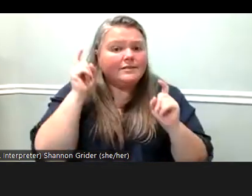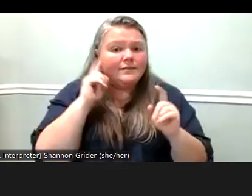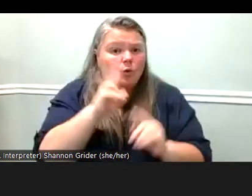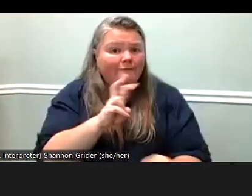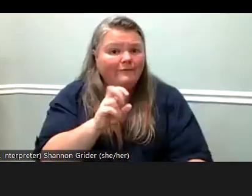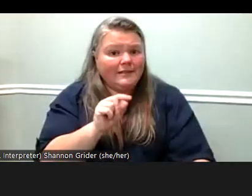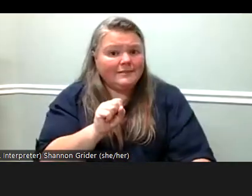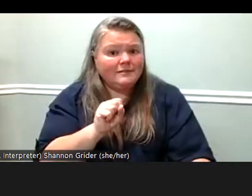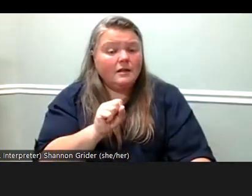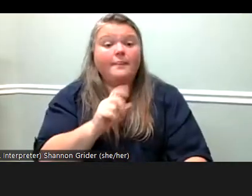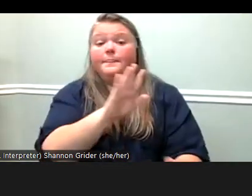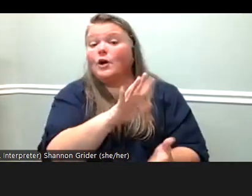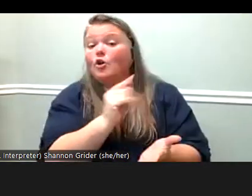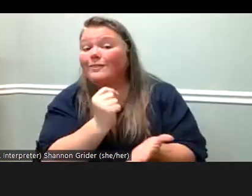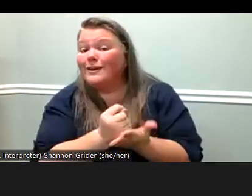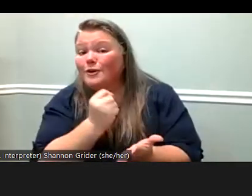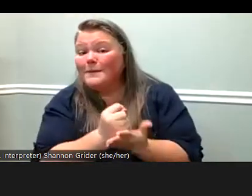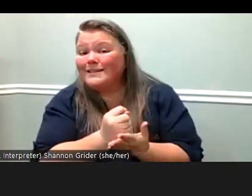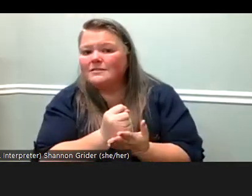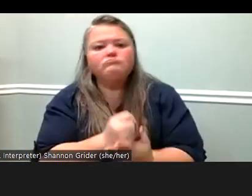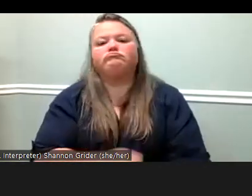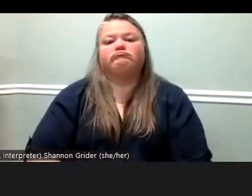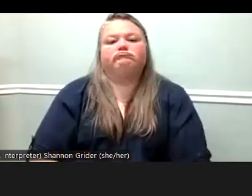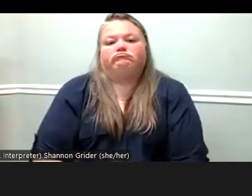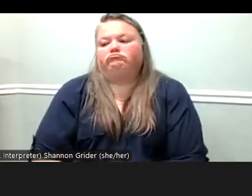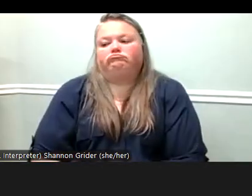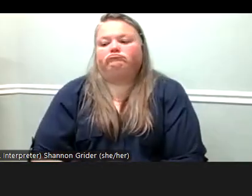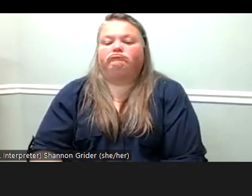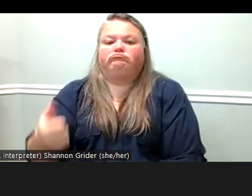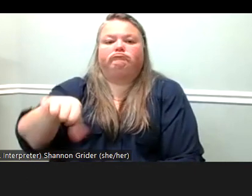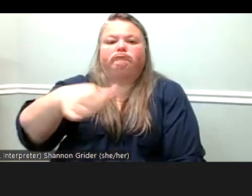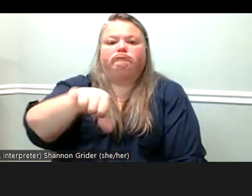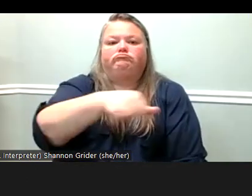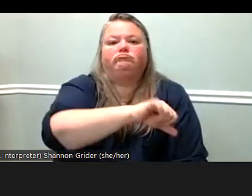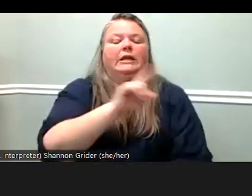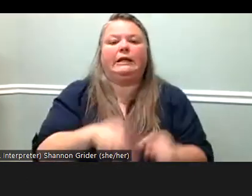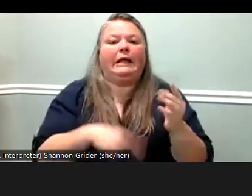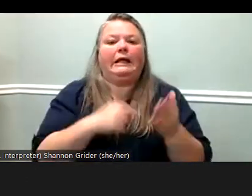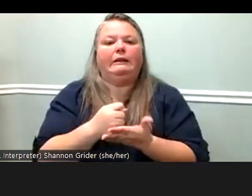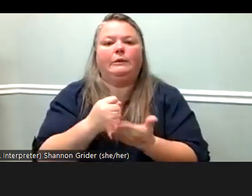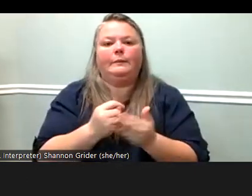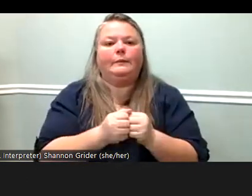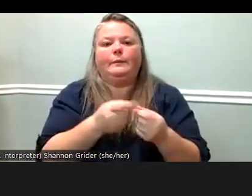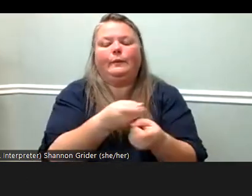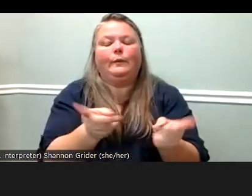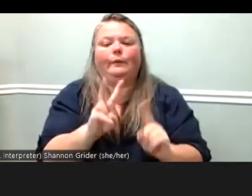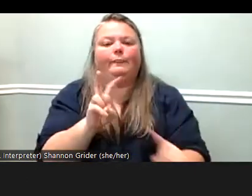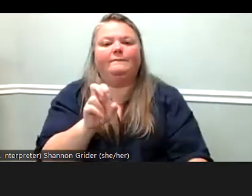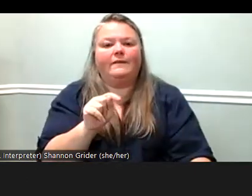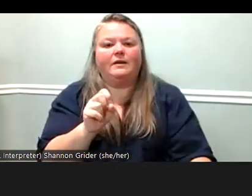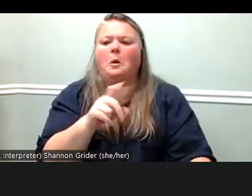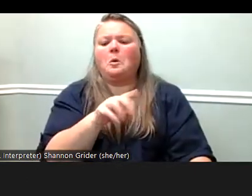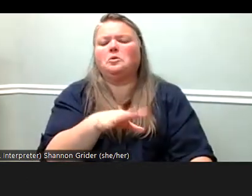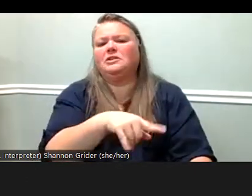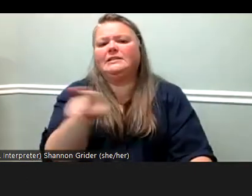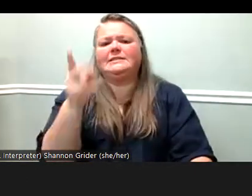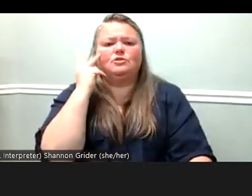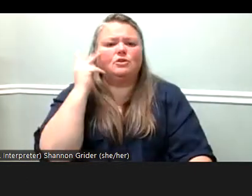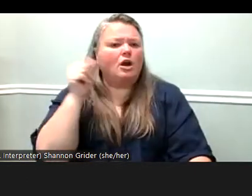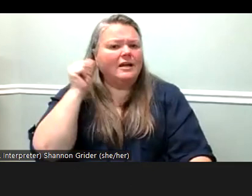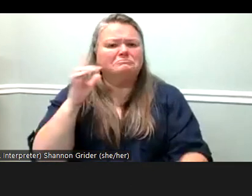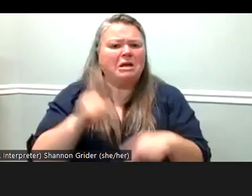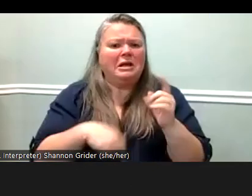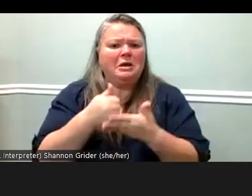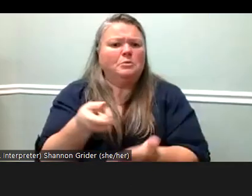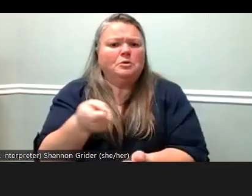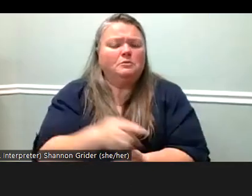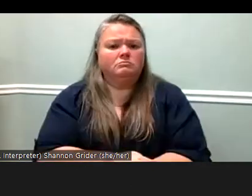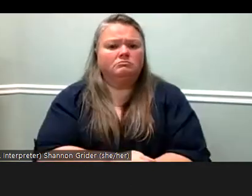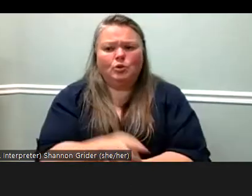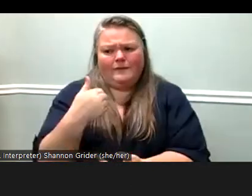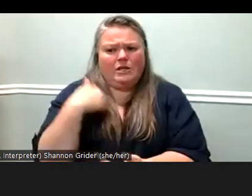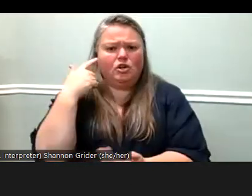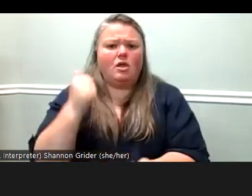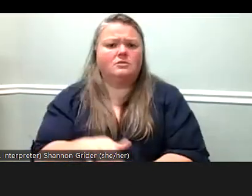A THERAPIST WITH A HEARING LOSS IN ARIZONA, AND SHE HAD TO GO TO THE VA AND FIGHT FOR PEOPLE WITH HEARING LOSS BECAUSE EVEN THOUGH THE VA IS A VERY LARGE PROVIDER